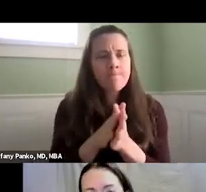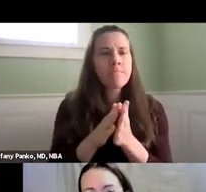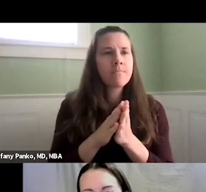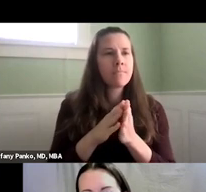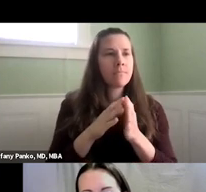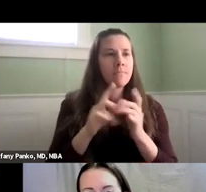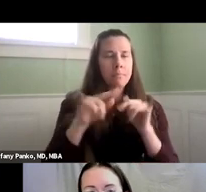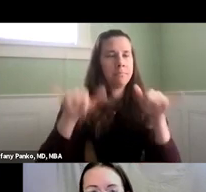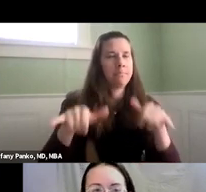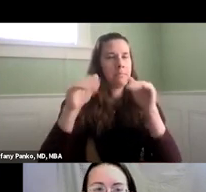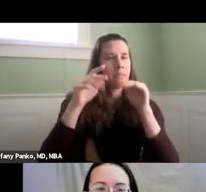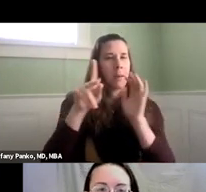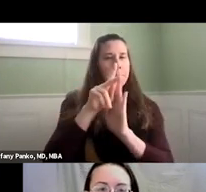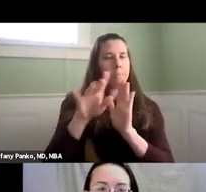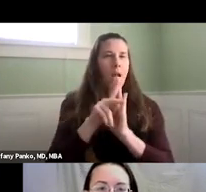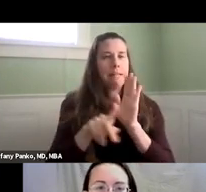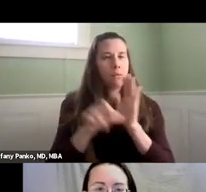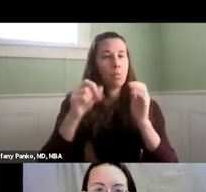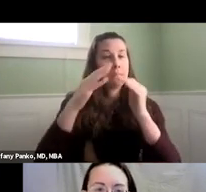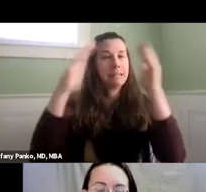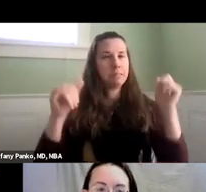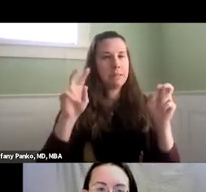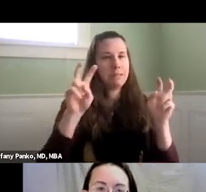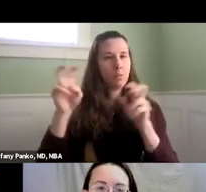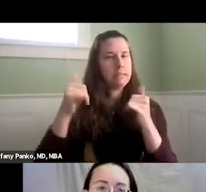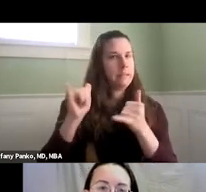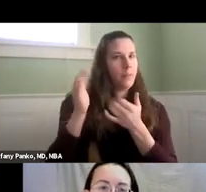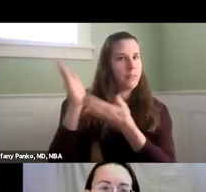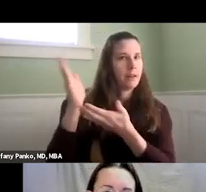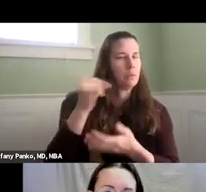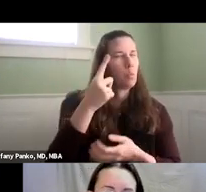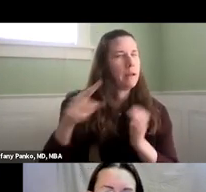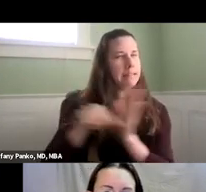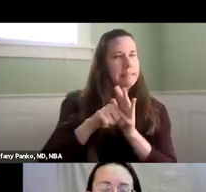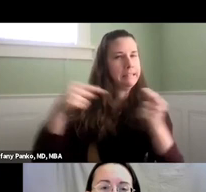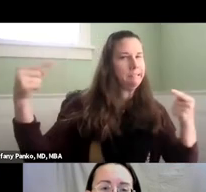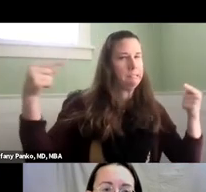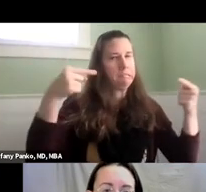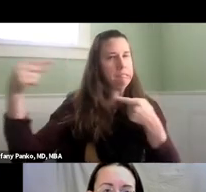I don’t want to be overly optimistic but I do see that the new generation is more interested